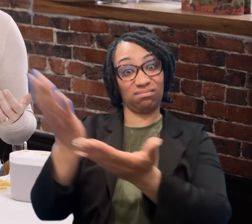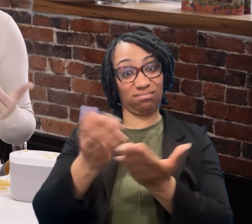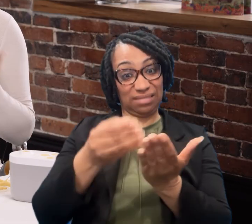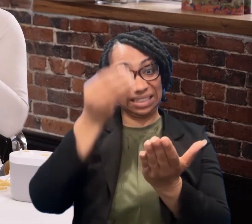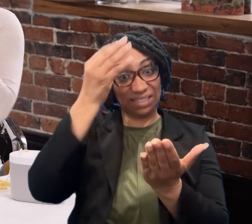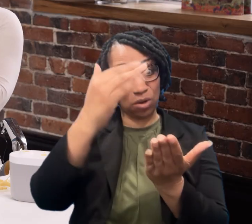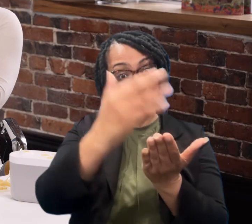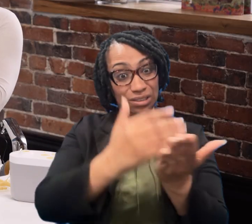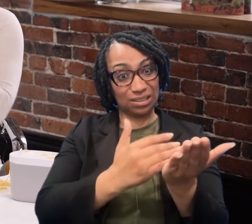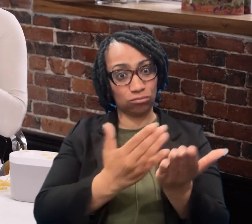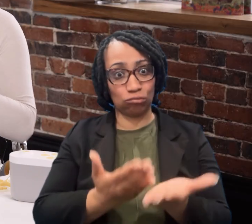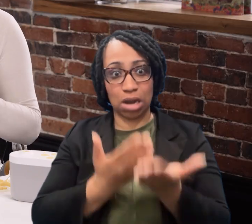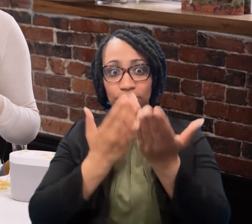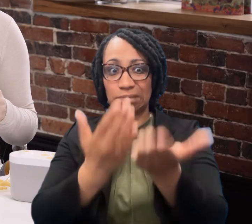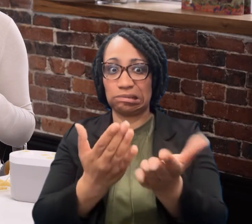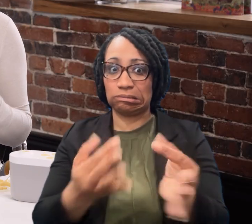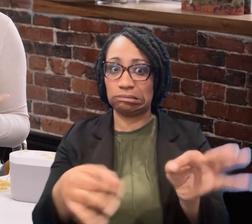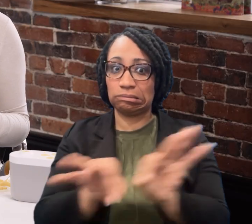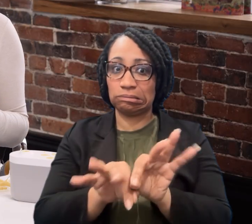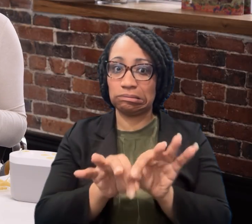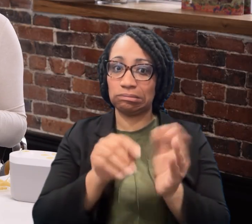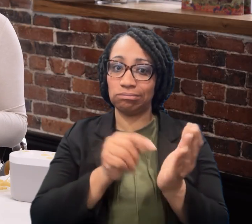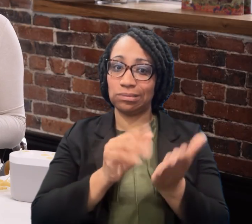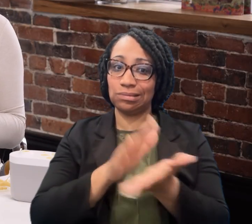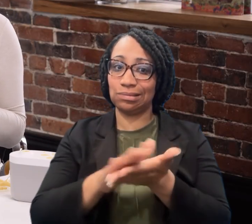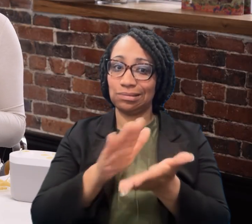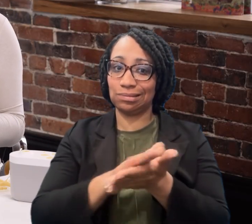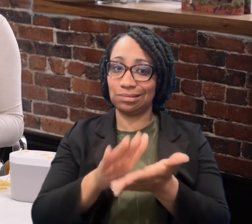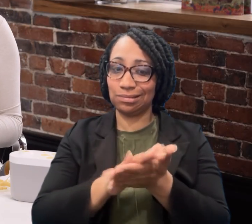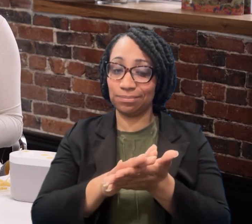when we talk about cleaning instructions, we follow the guidelines set out by the CDC.